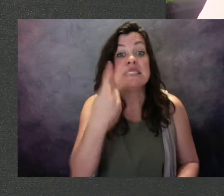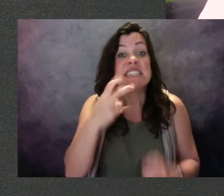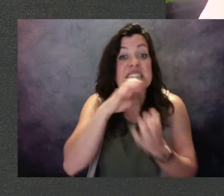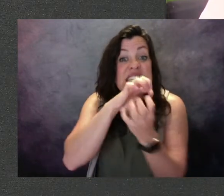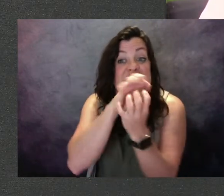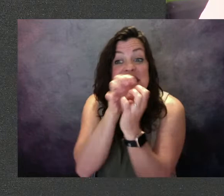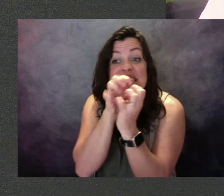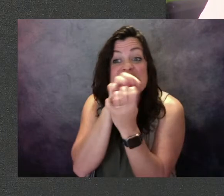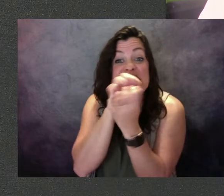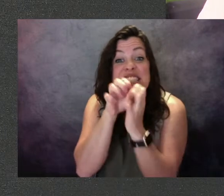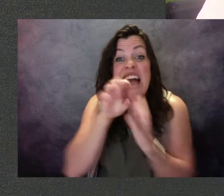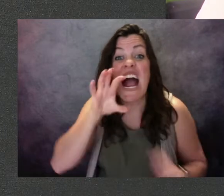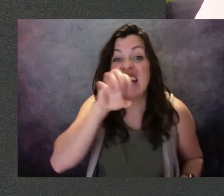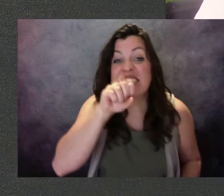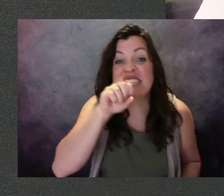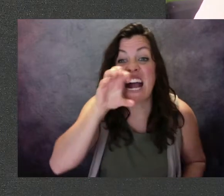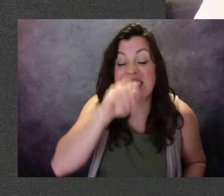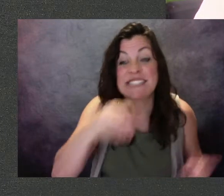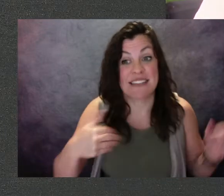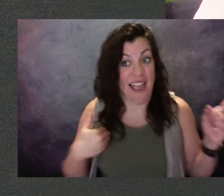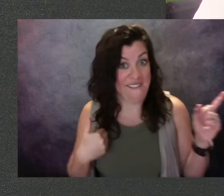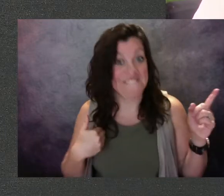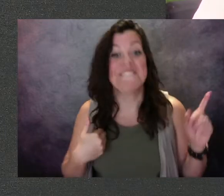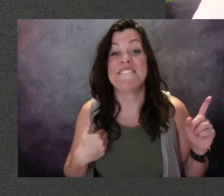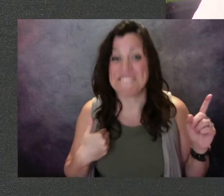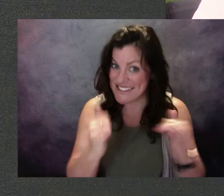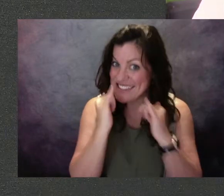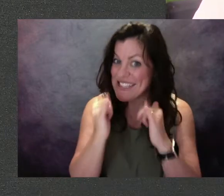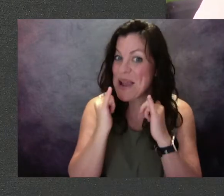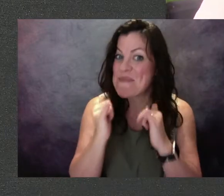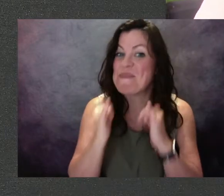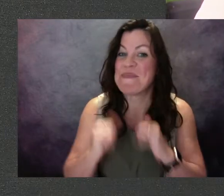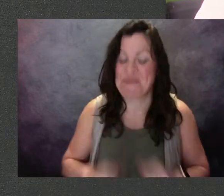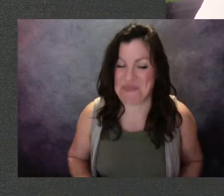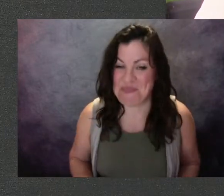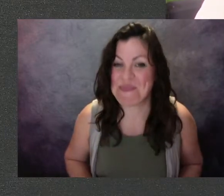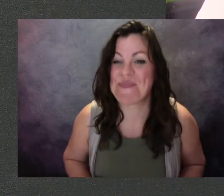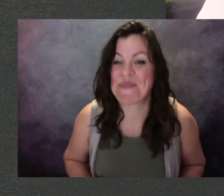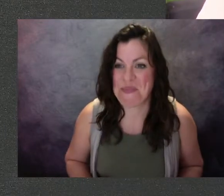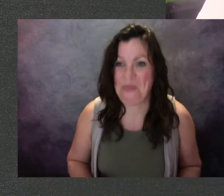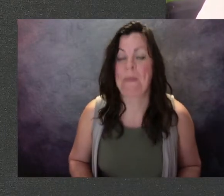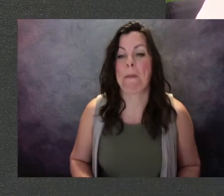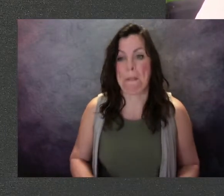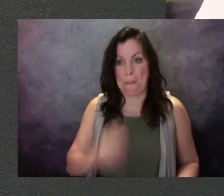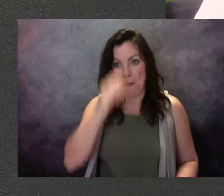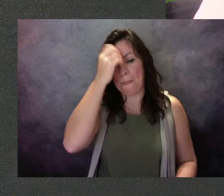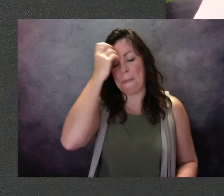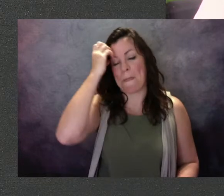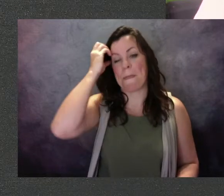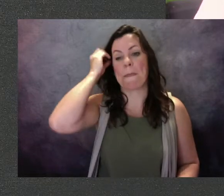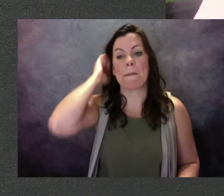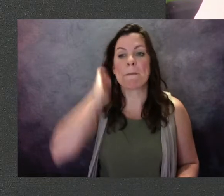he probably does his catching and eating with those nice little sharp teeth. Yes he does. And then Otto is gonna go over